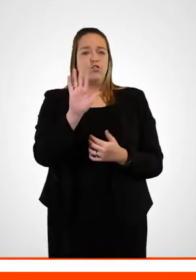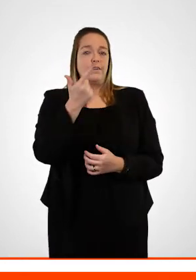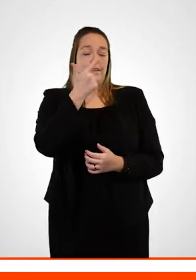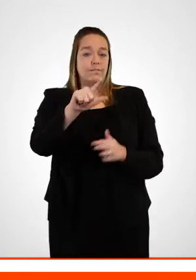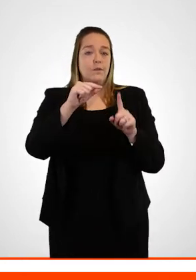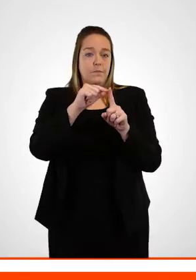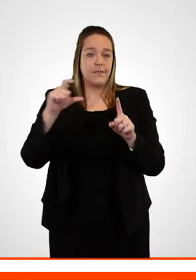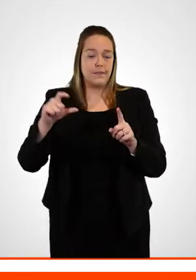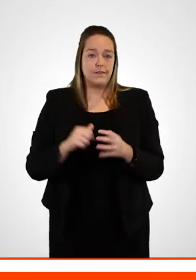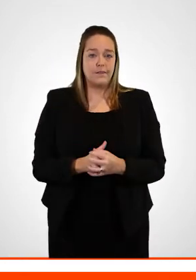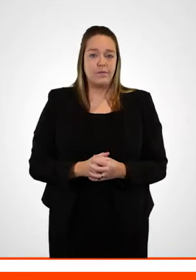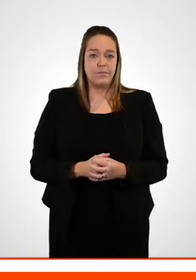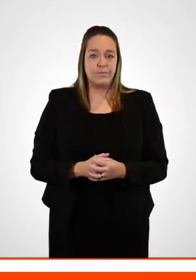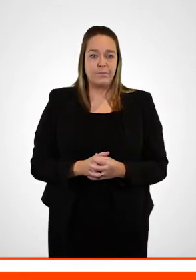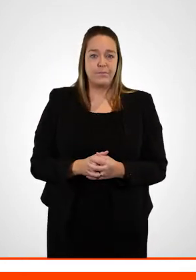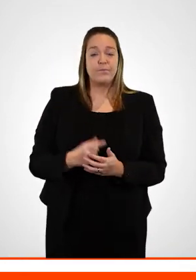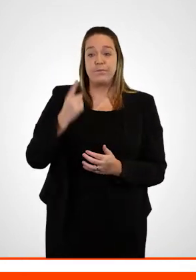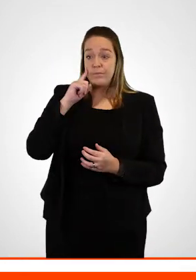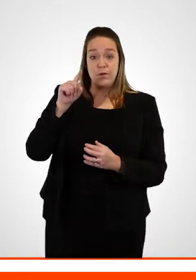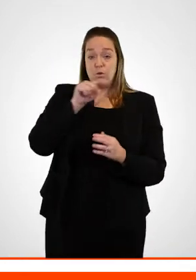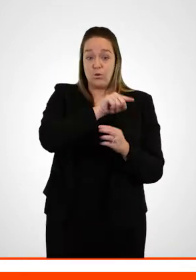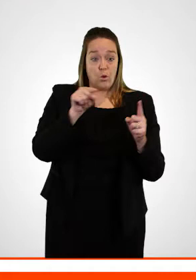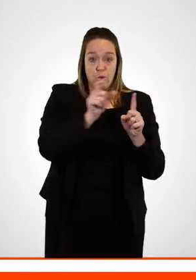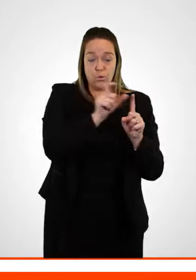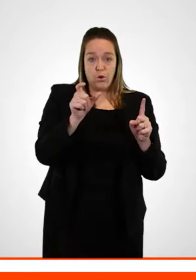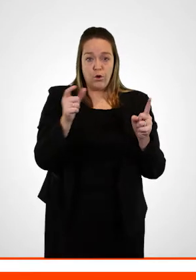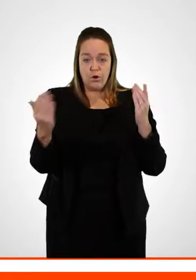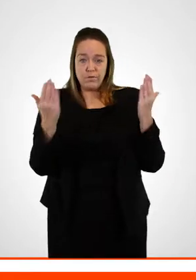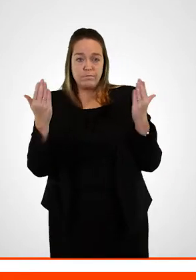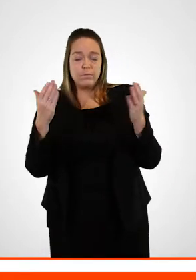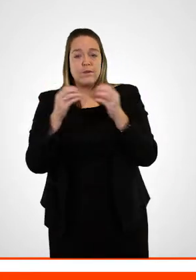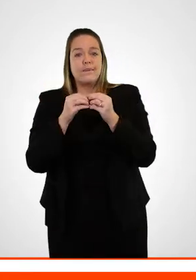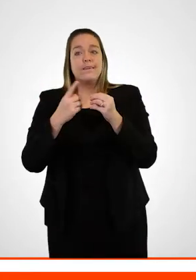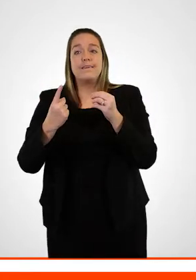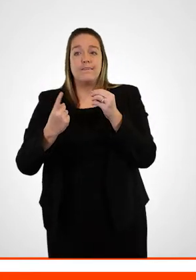they were recognising 70 percent of the words. We looked at those in the context of the CELF core language score,